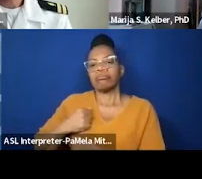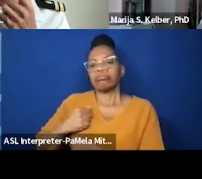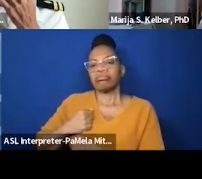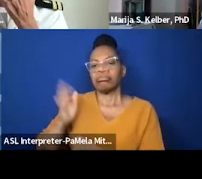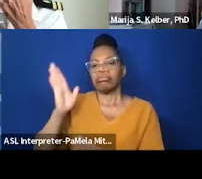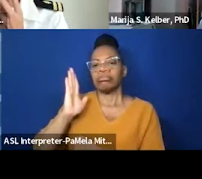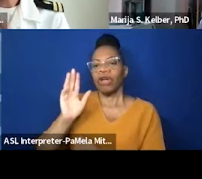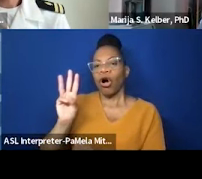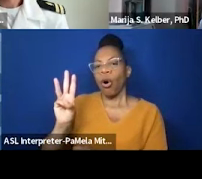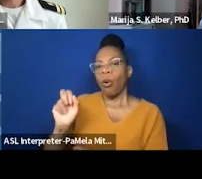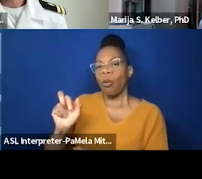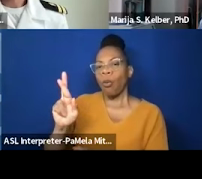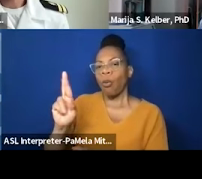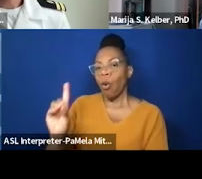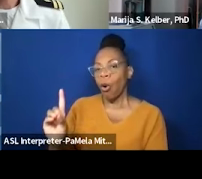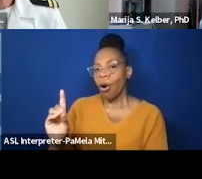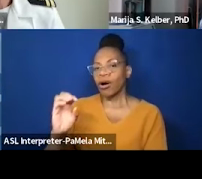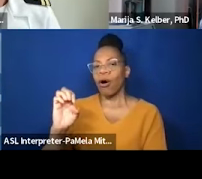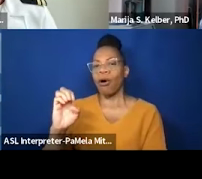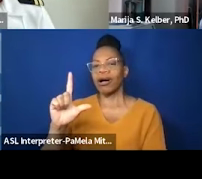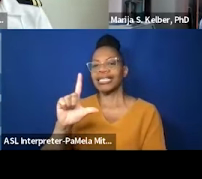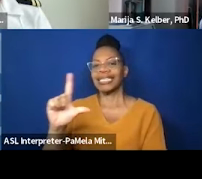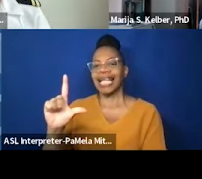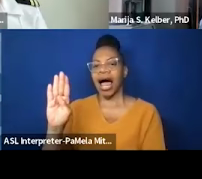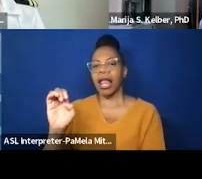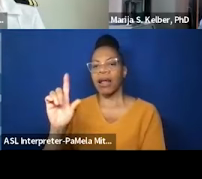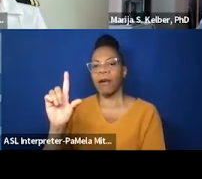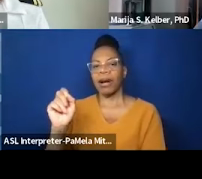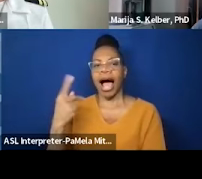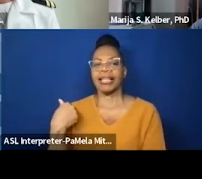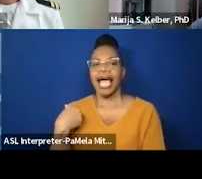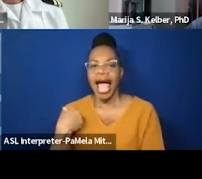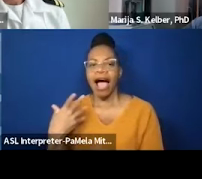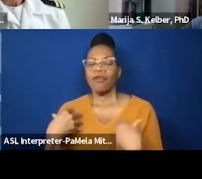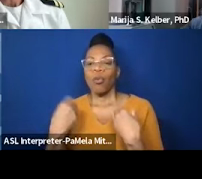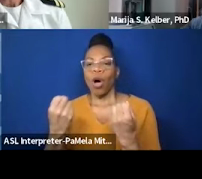there are other examples of peer support, of wellness programs for veterans and community corrections.